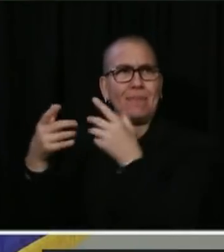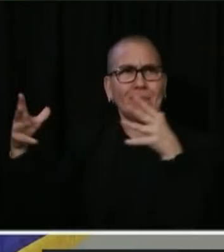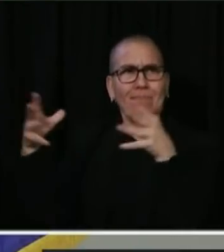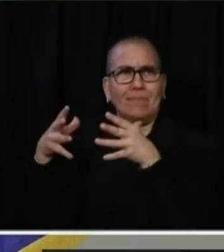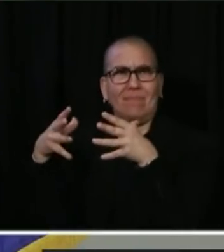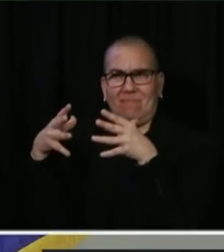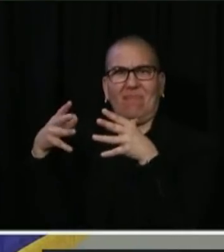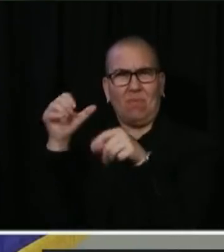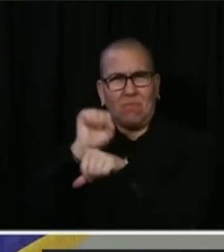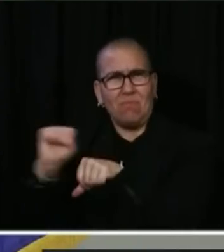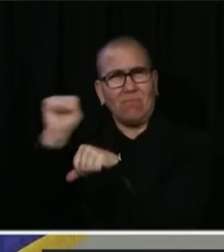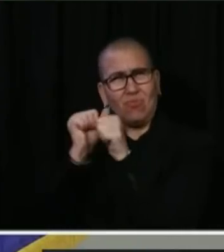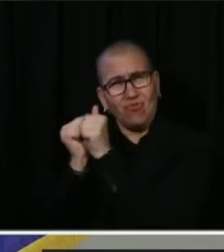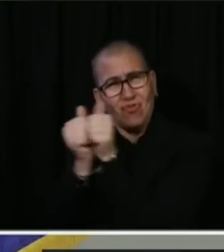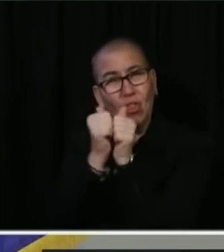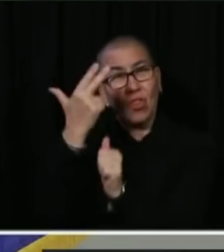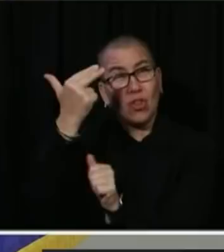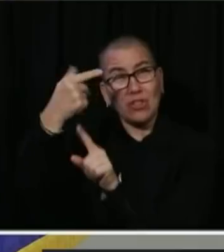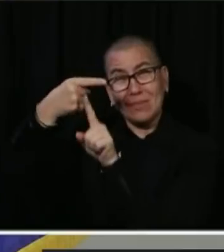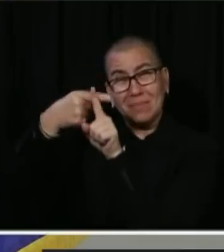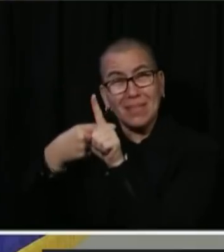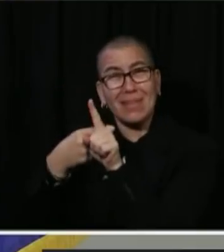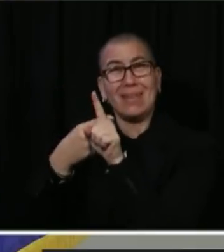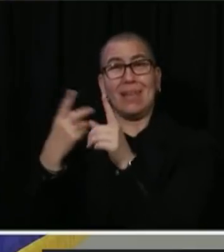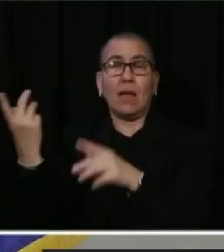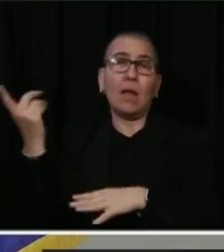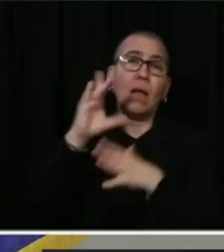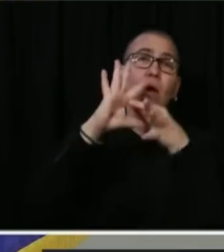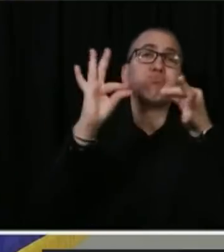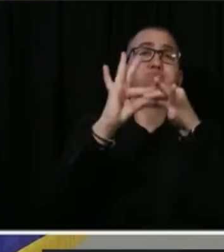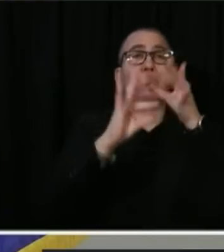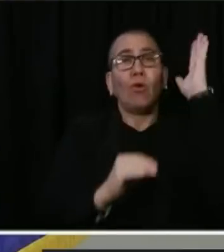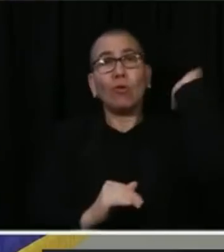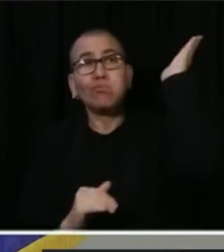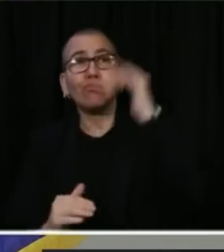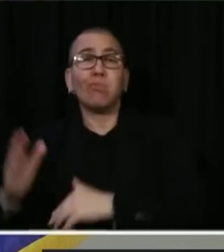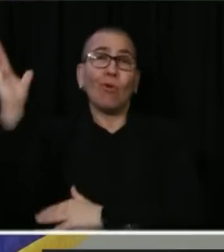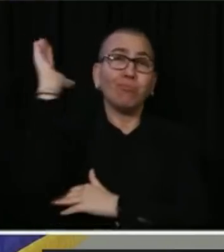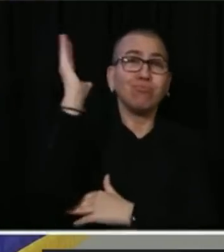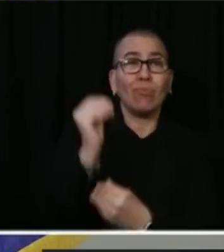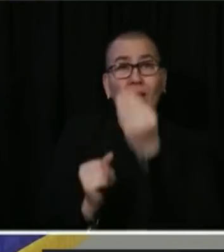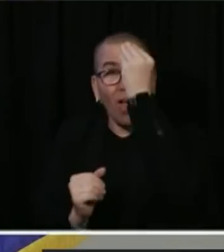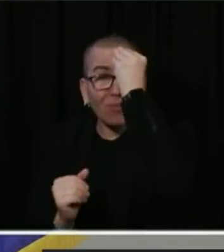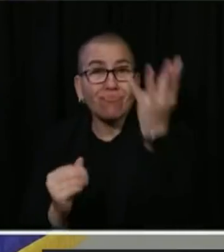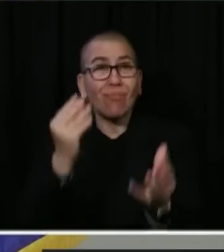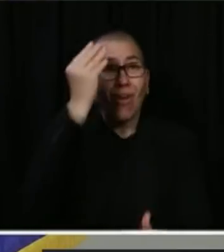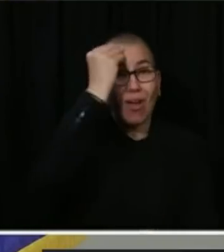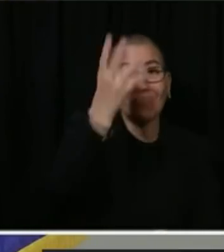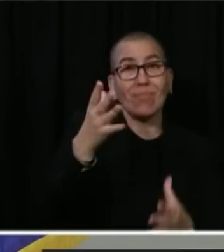I'M SHAYLA REAVES. ALSO STREAMING ON CBSN MINNESOTA AND WE GO TO GOVERNOR TIM WALZ TALKING ABOUT THE